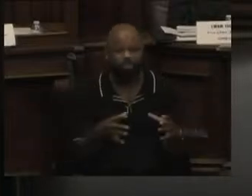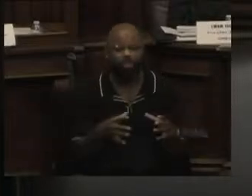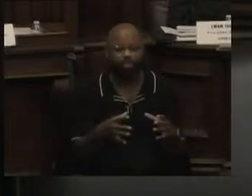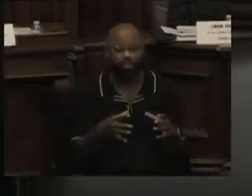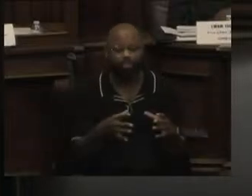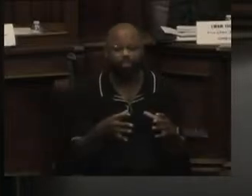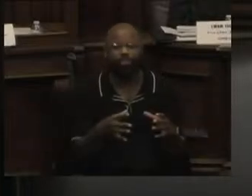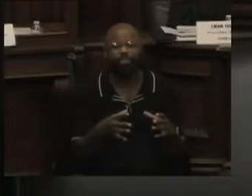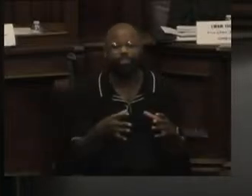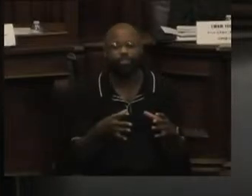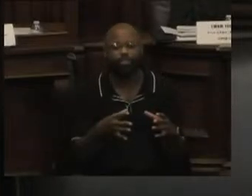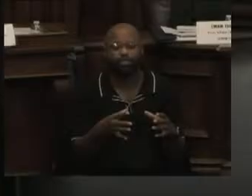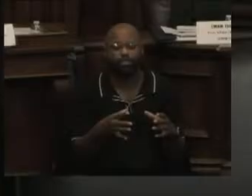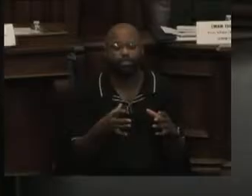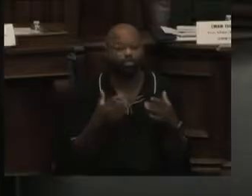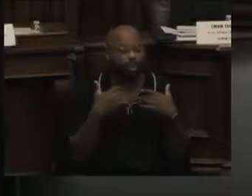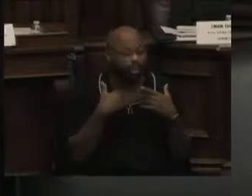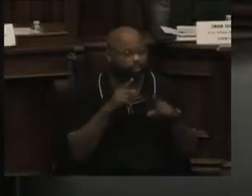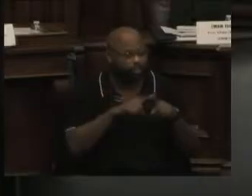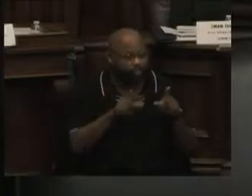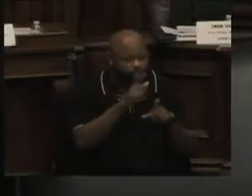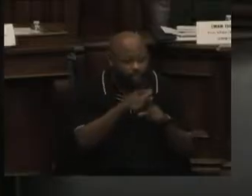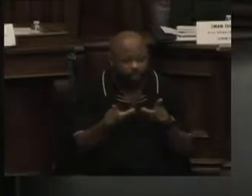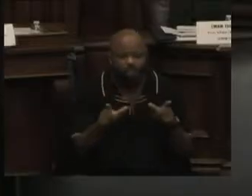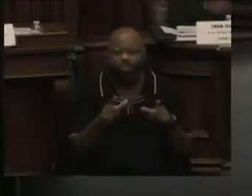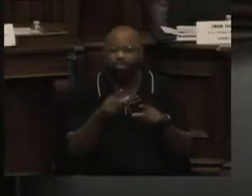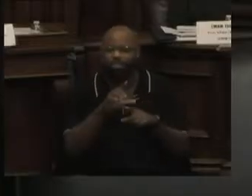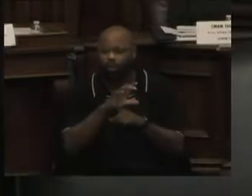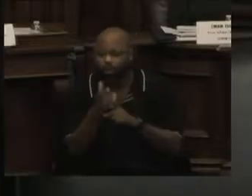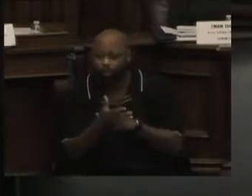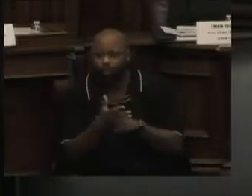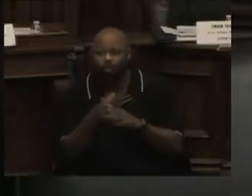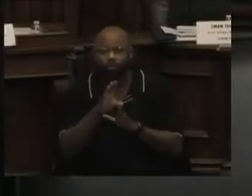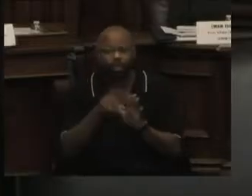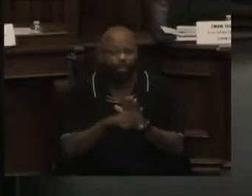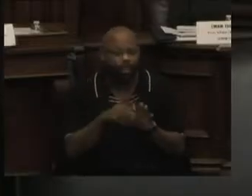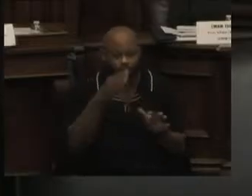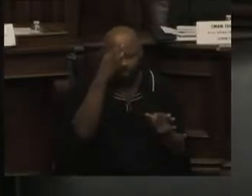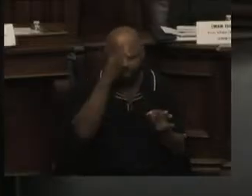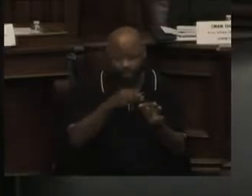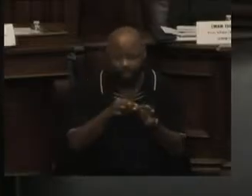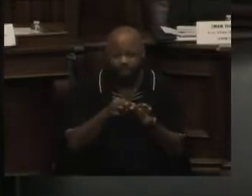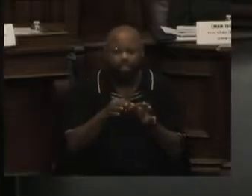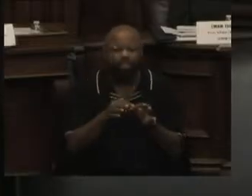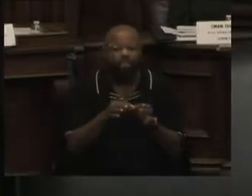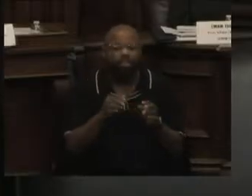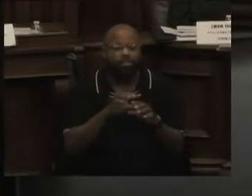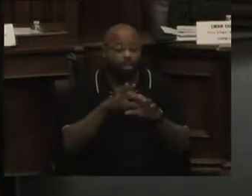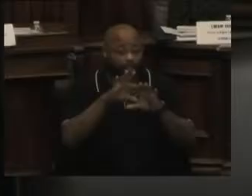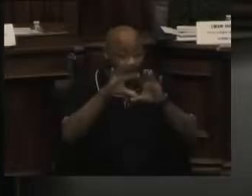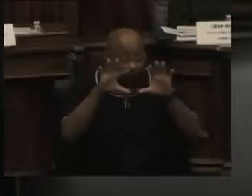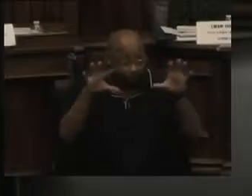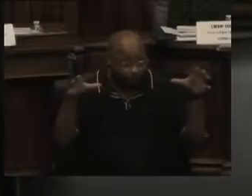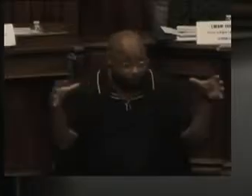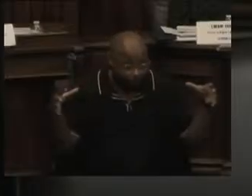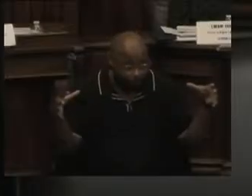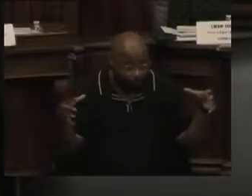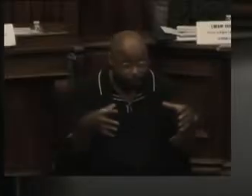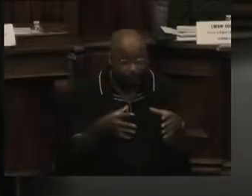And but we need to come together as a whole. Different languages, different cultures,